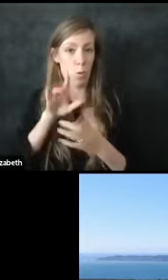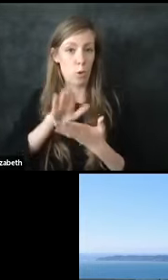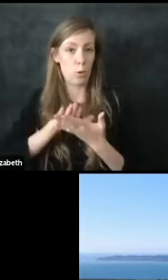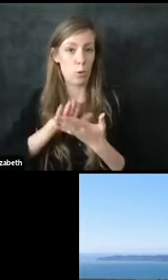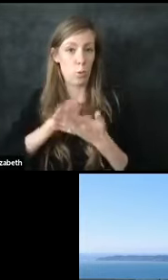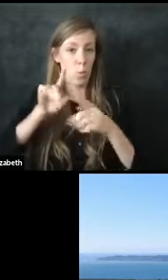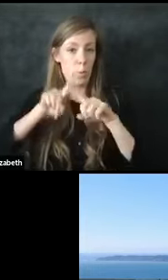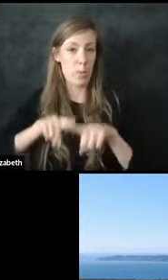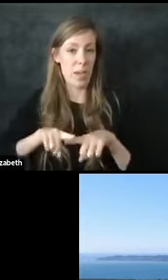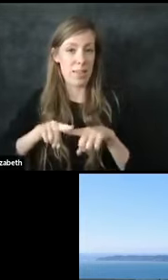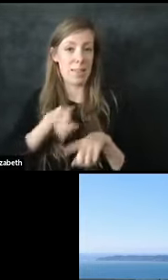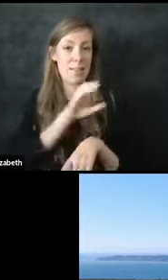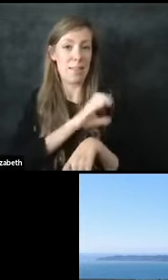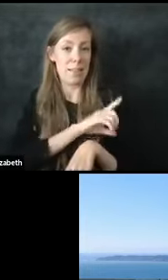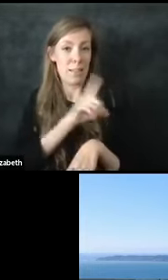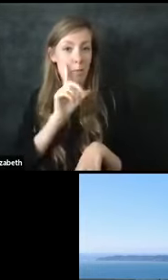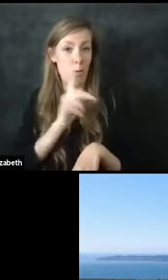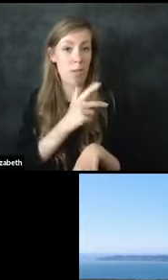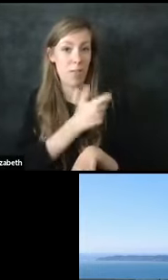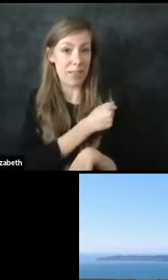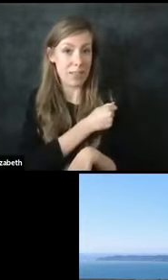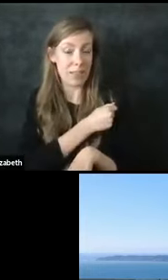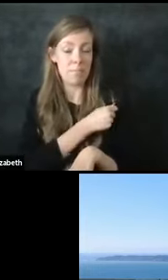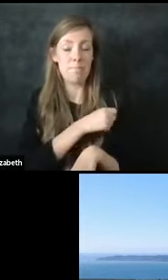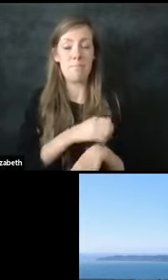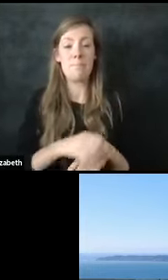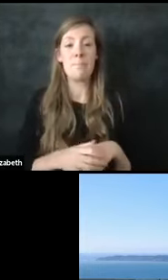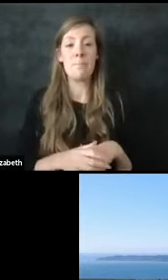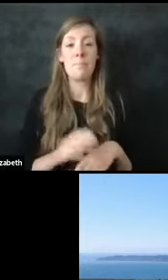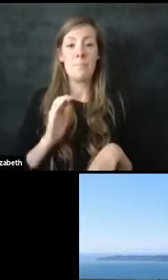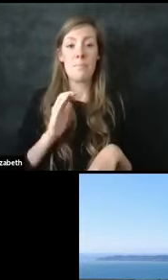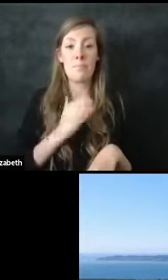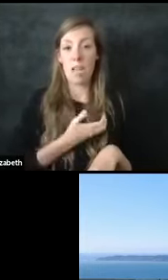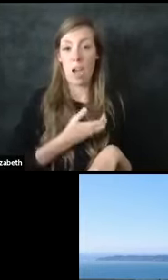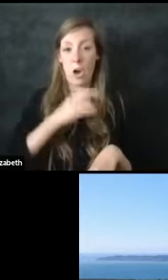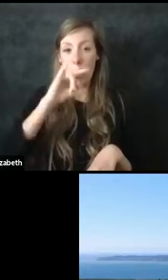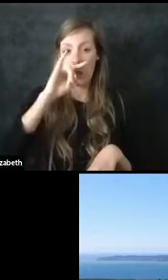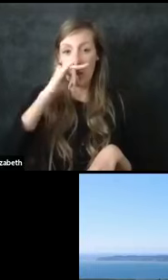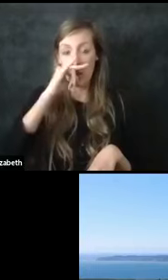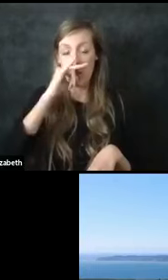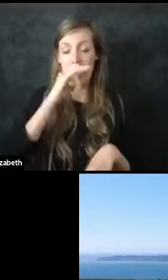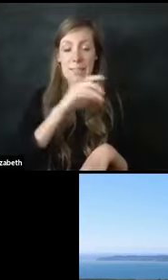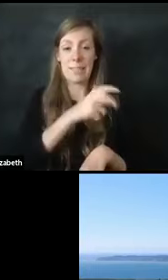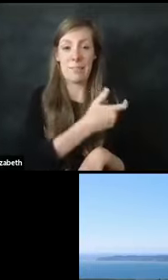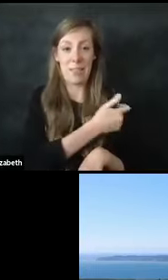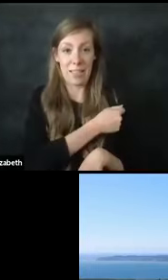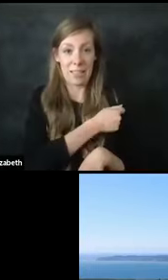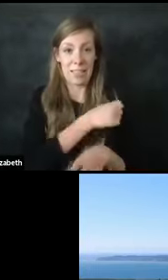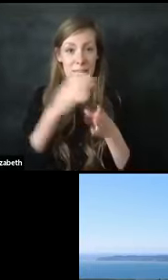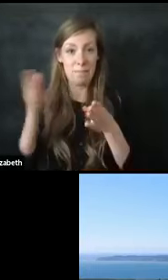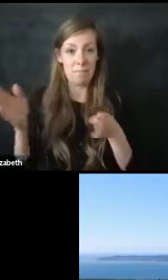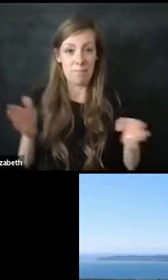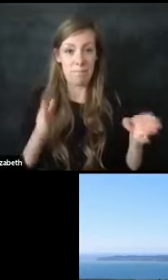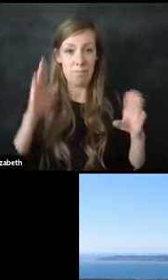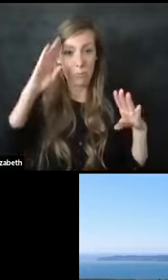Like everything we have done during the pandemic, our pediatric vaccine campaign is being planned with a focus on equity.